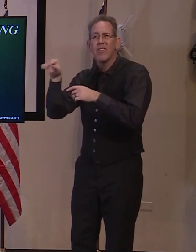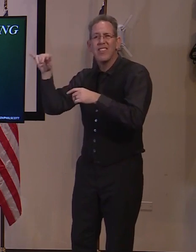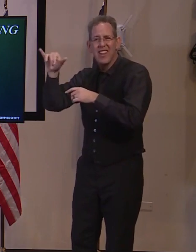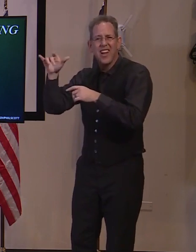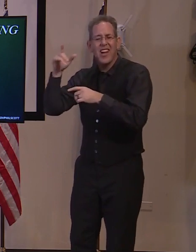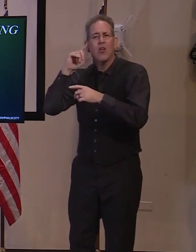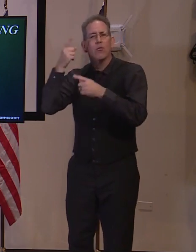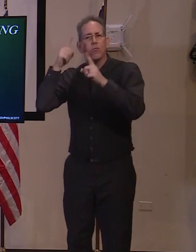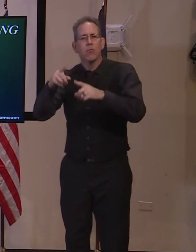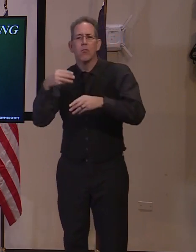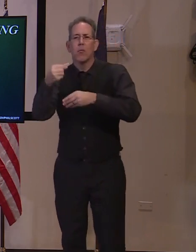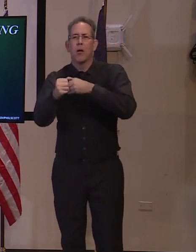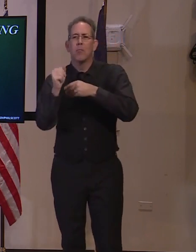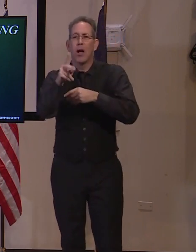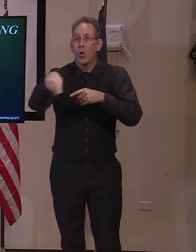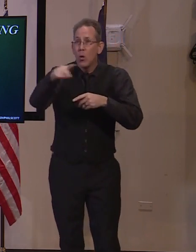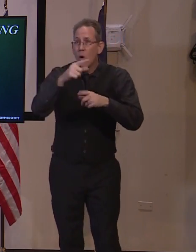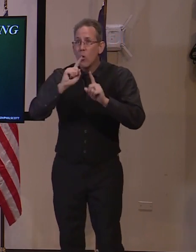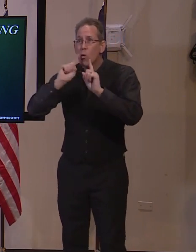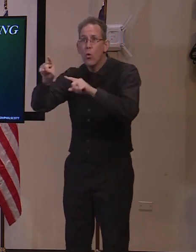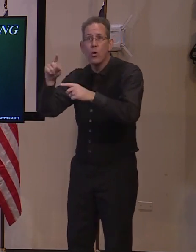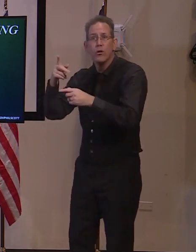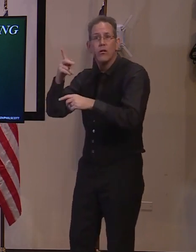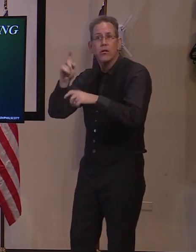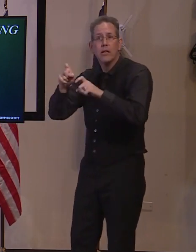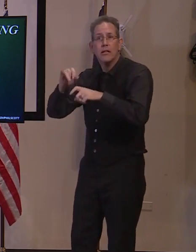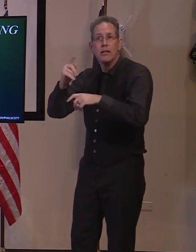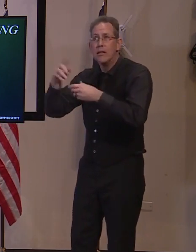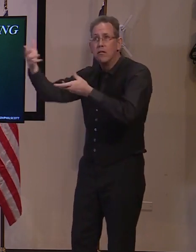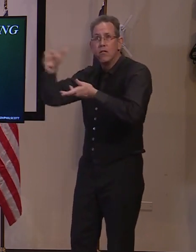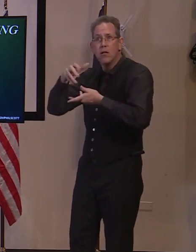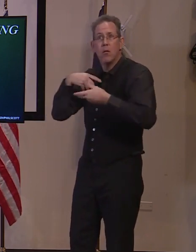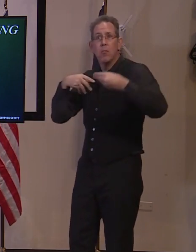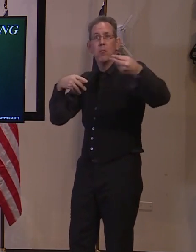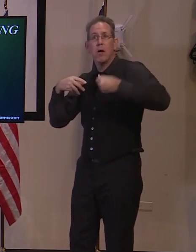and rapid tests will be much more prevalent in our lives, and we hope to